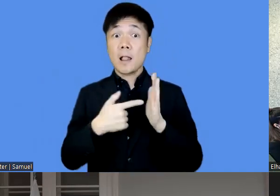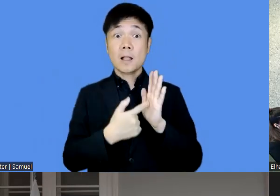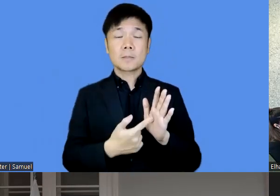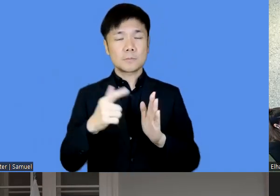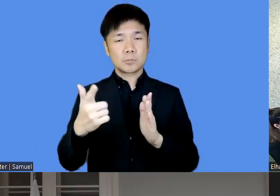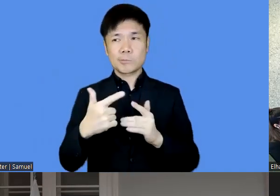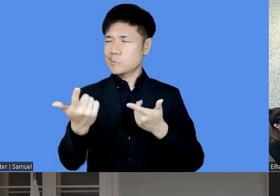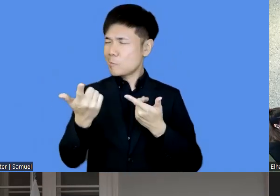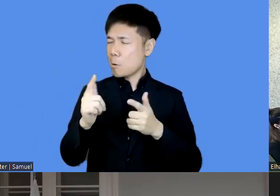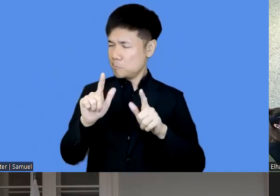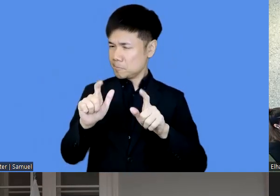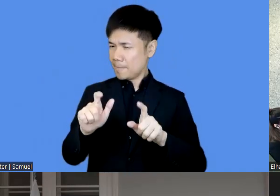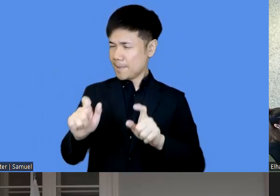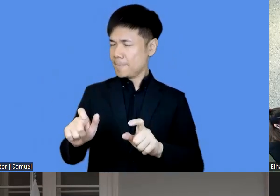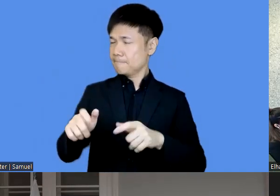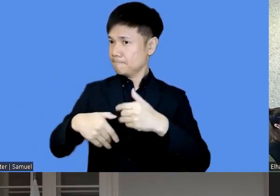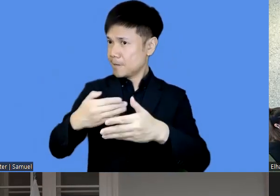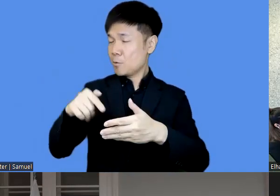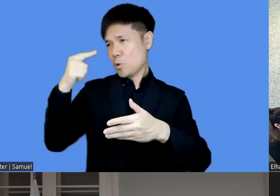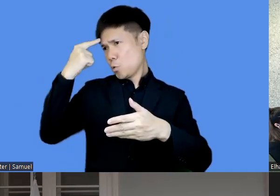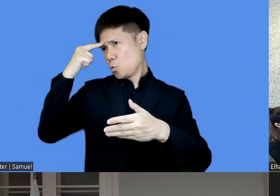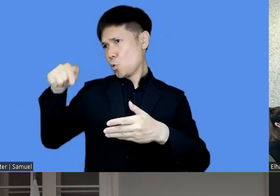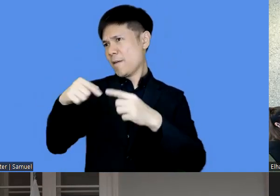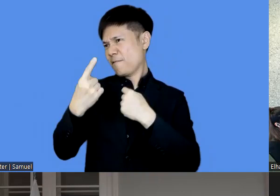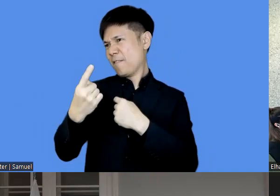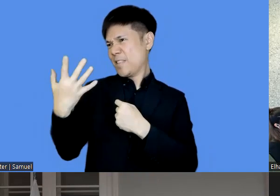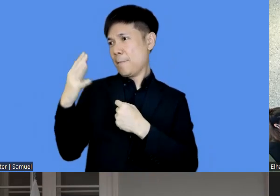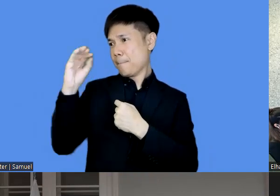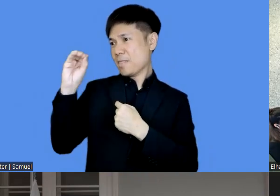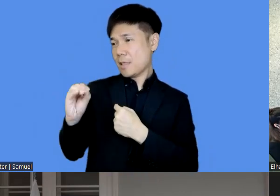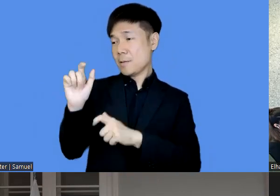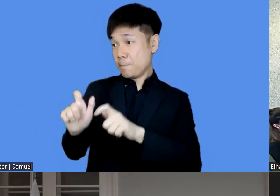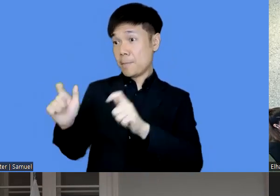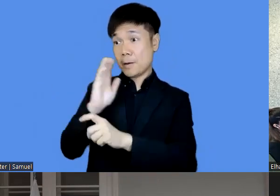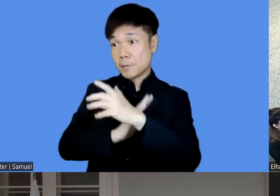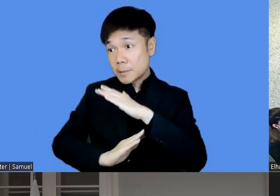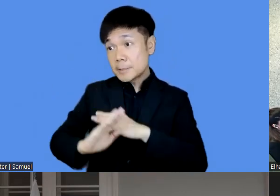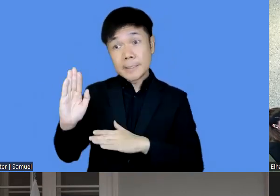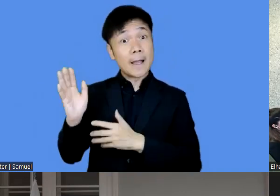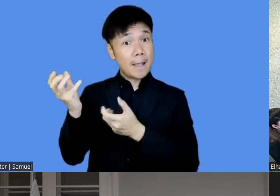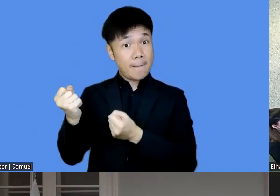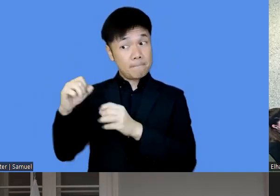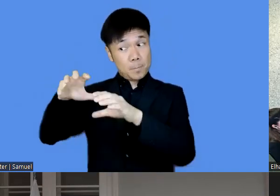you know that there's 15% will use the standard 15% of the population of the civilian with